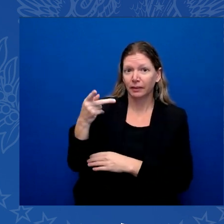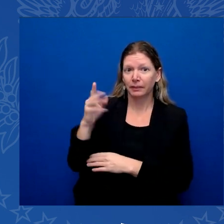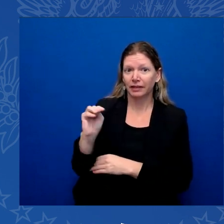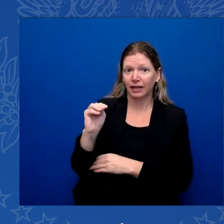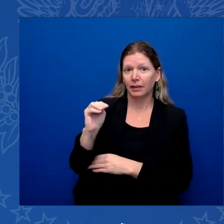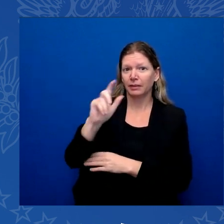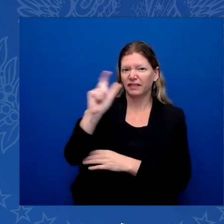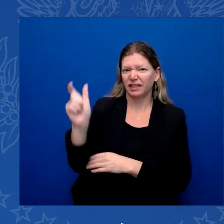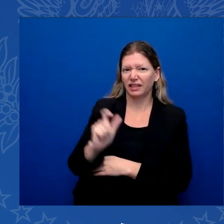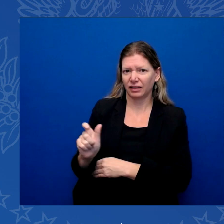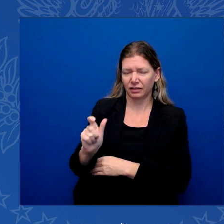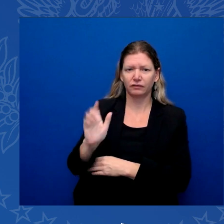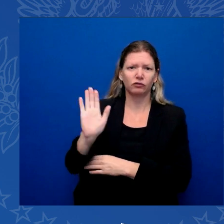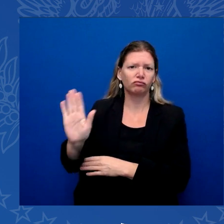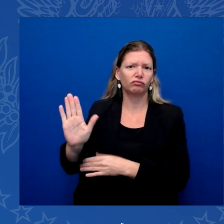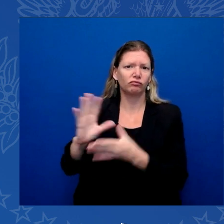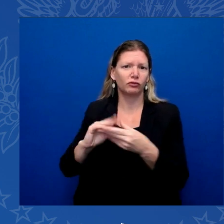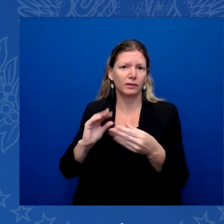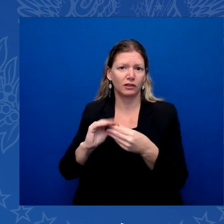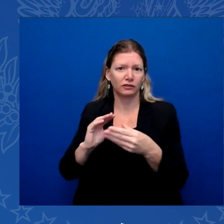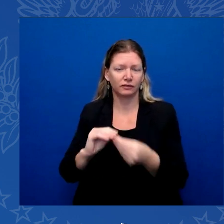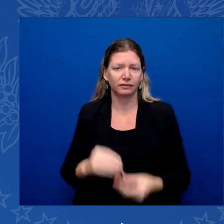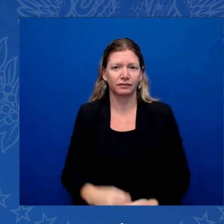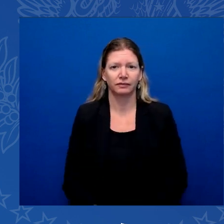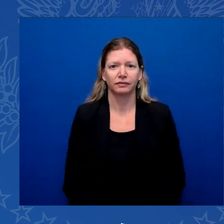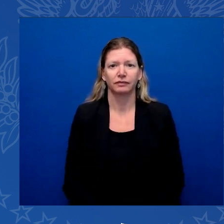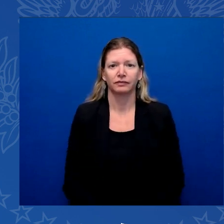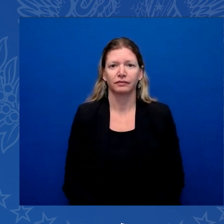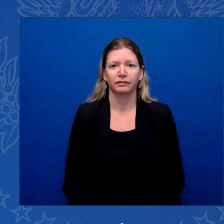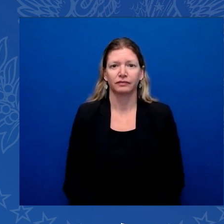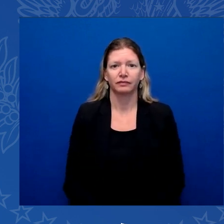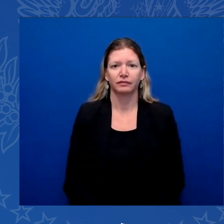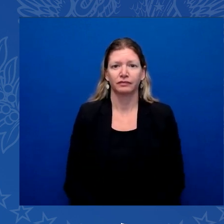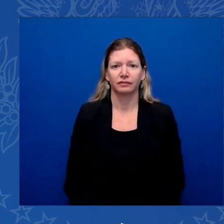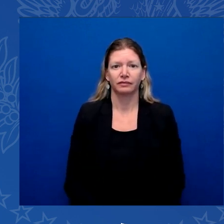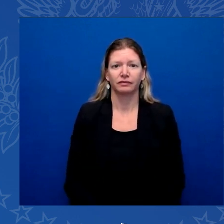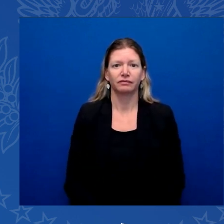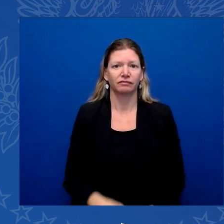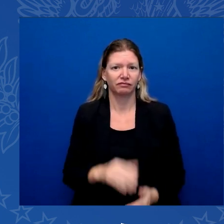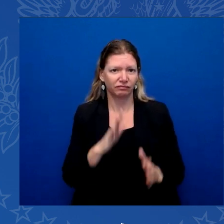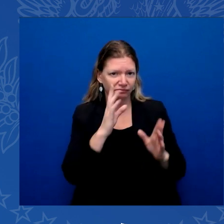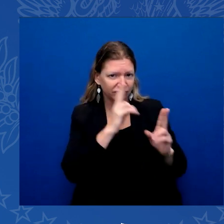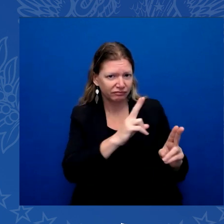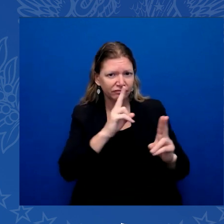Prime Minister Meloni: Your Highnesses, Excellencies. When we launched the Partnership for Global Infrastructure